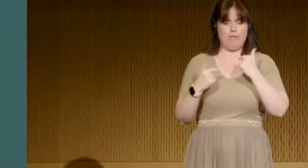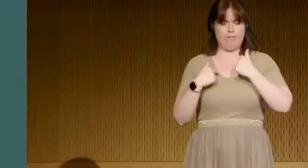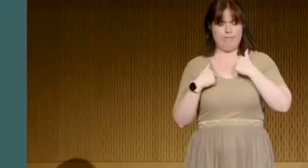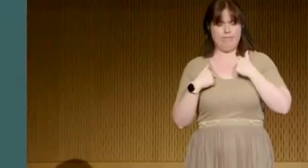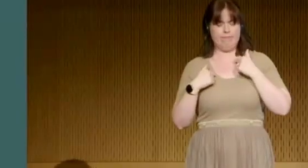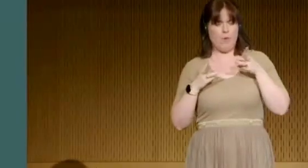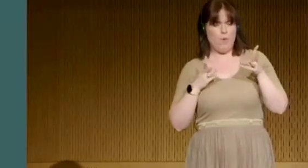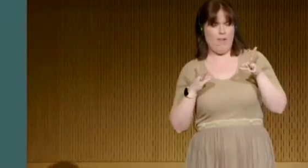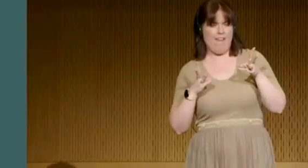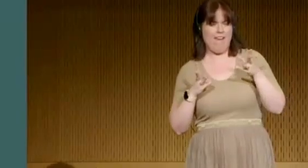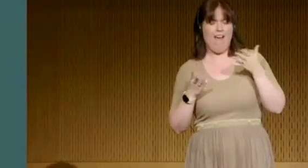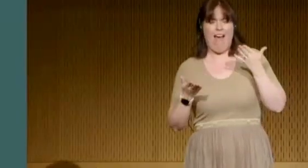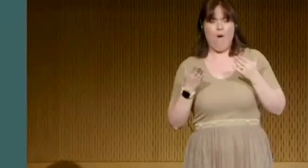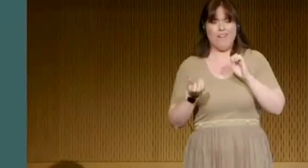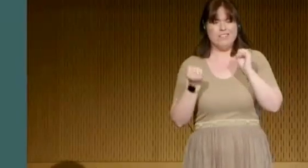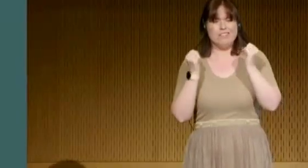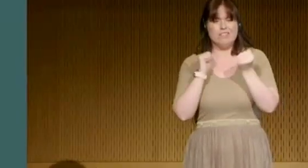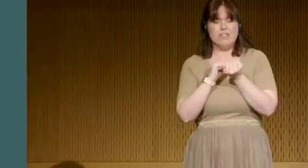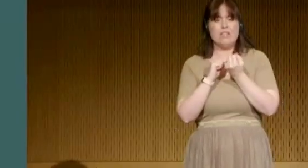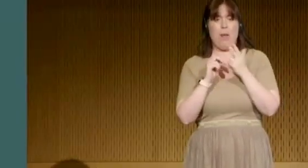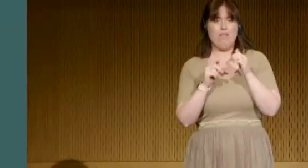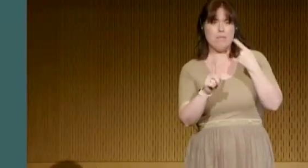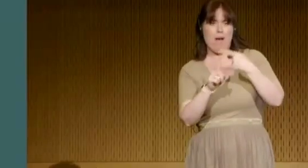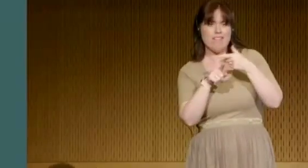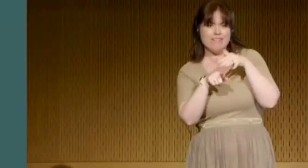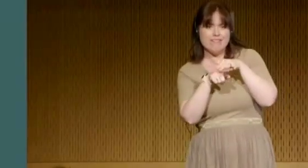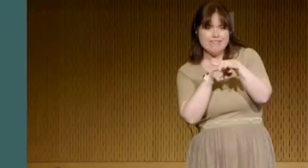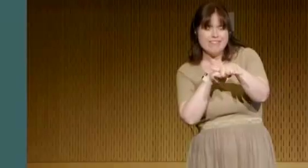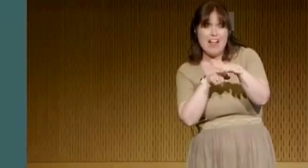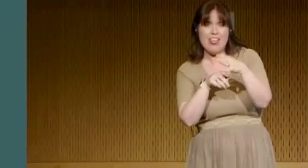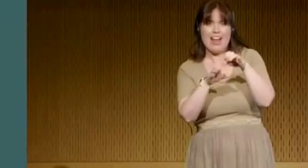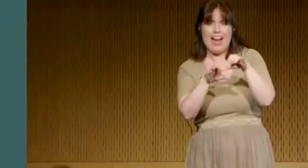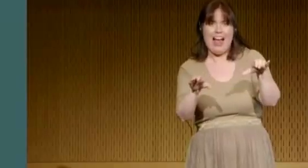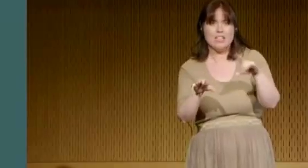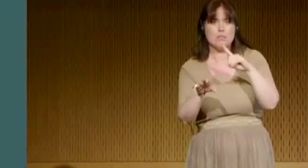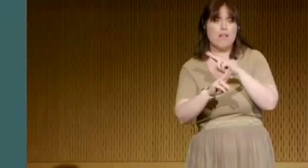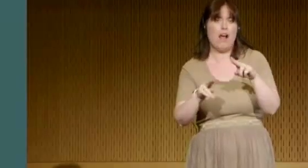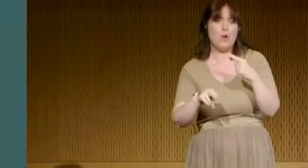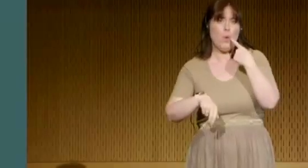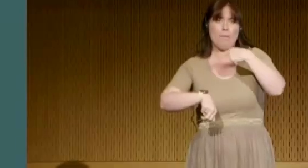that might have an impact in the classroom, isn't going to take up a massive amount of time for me